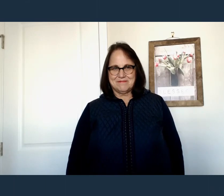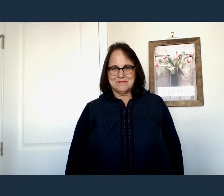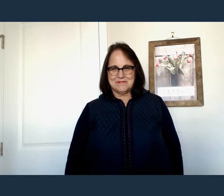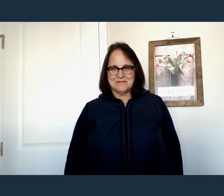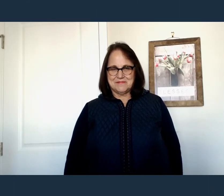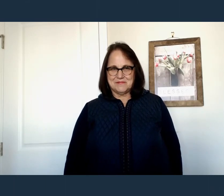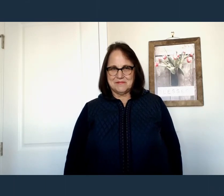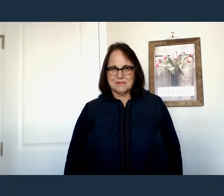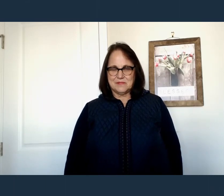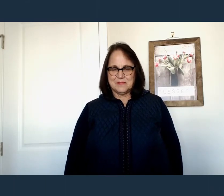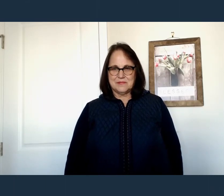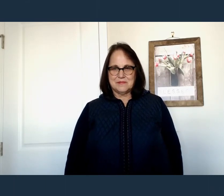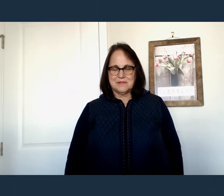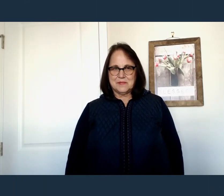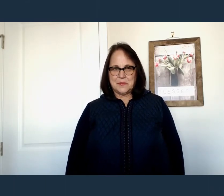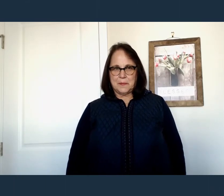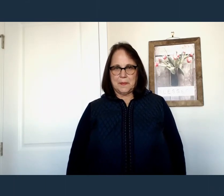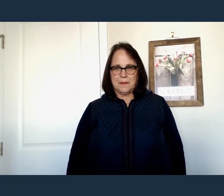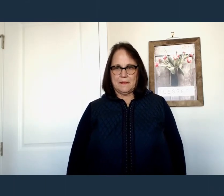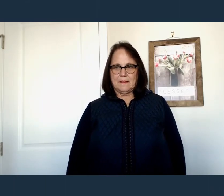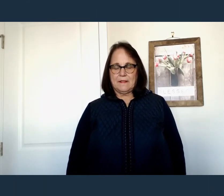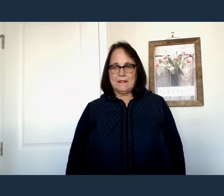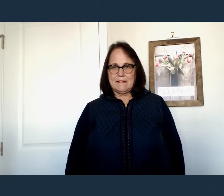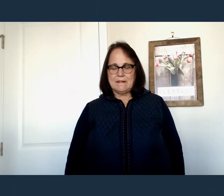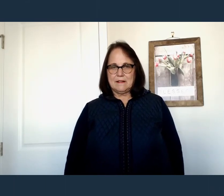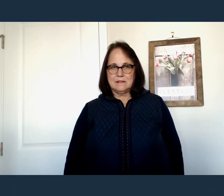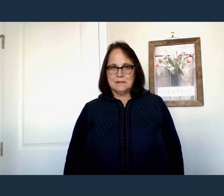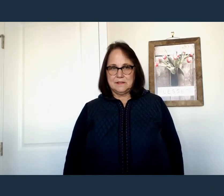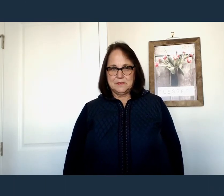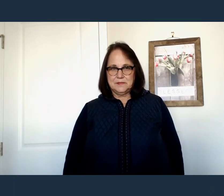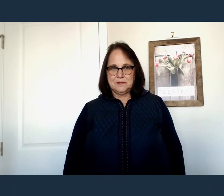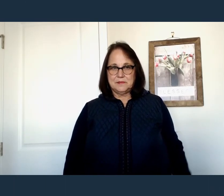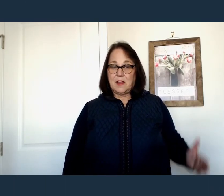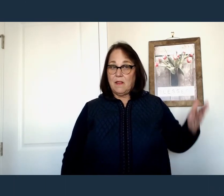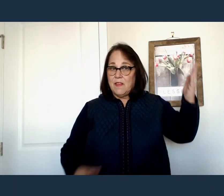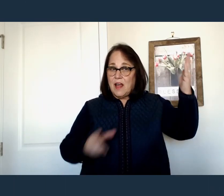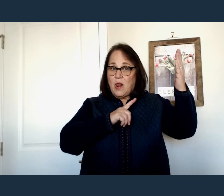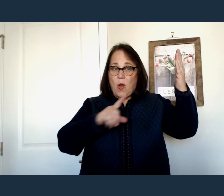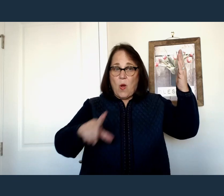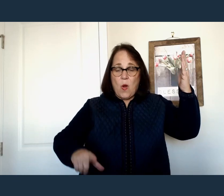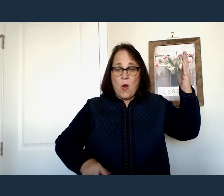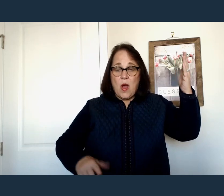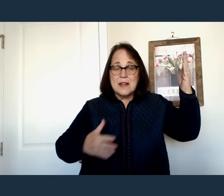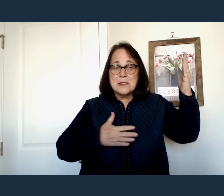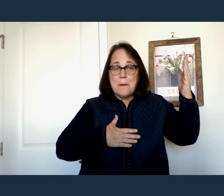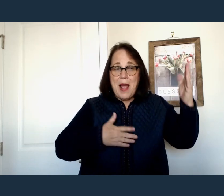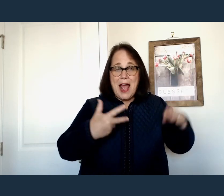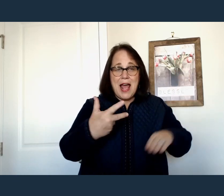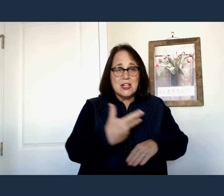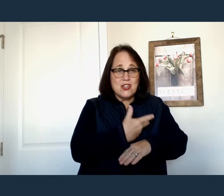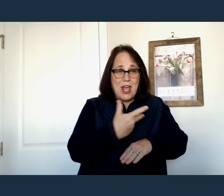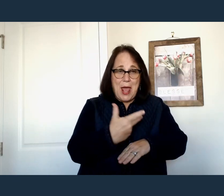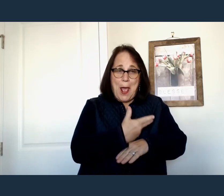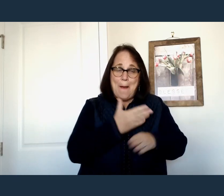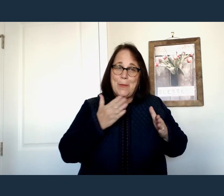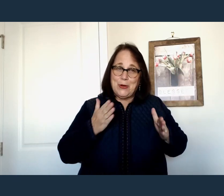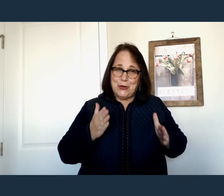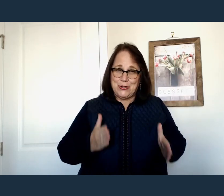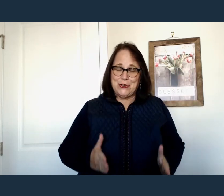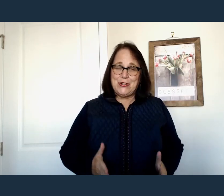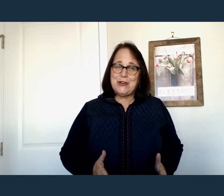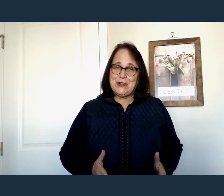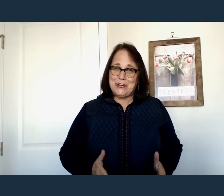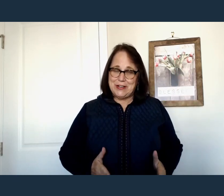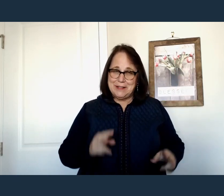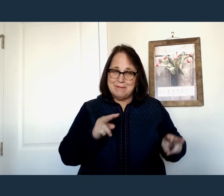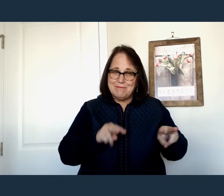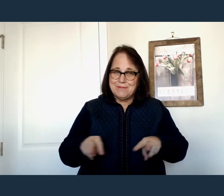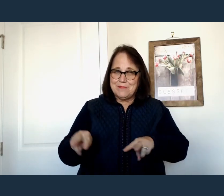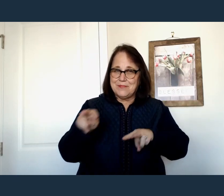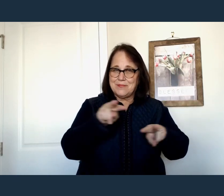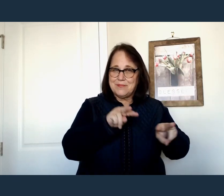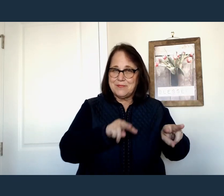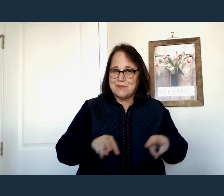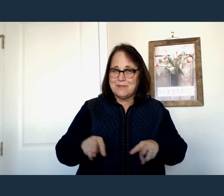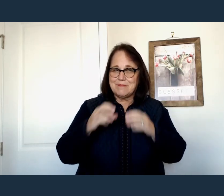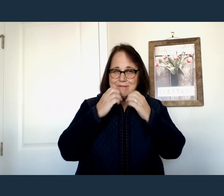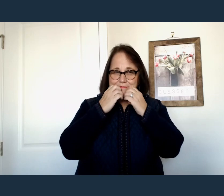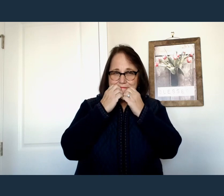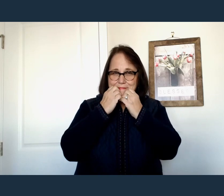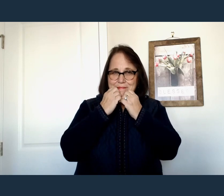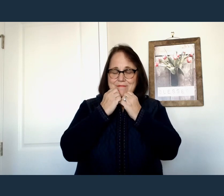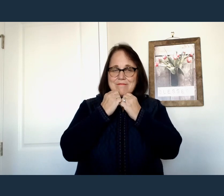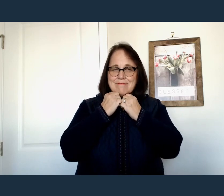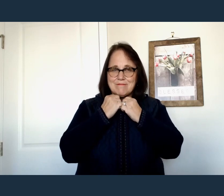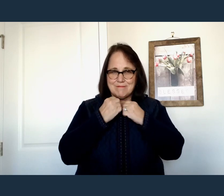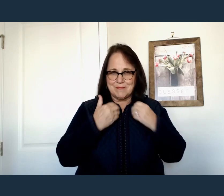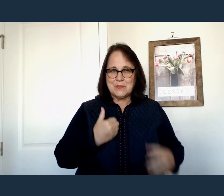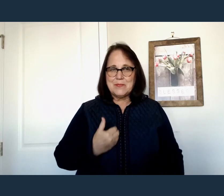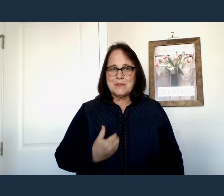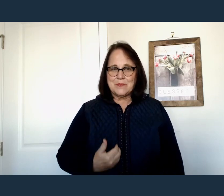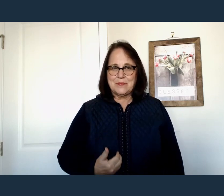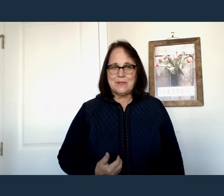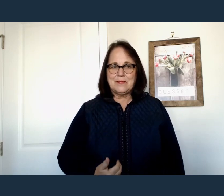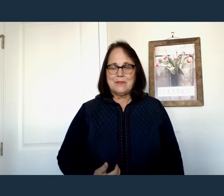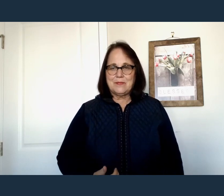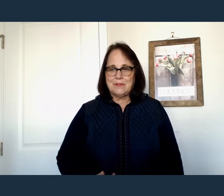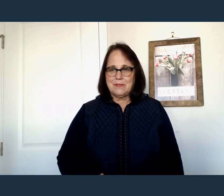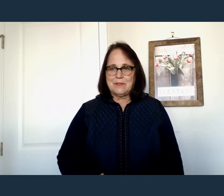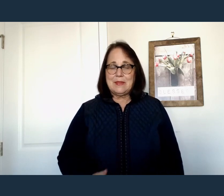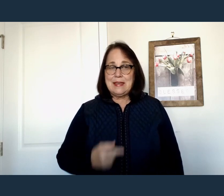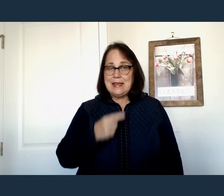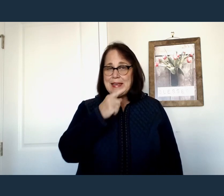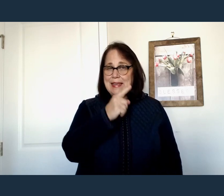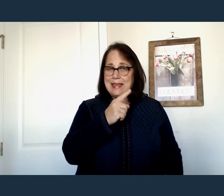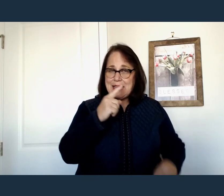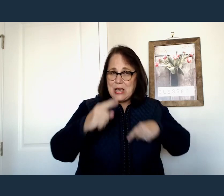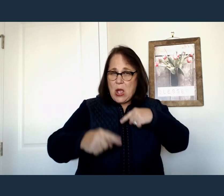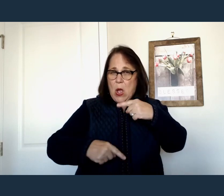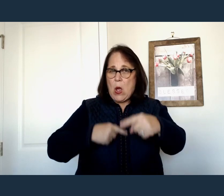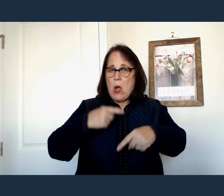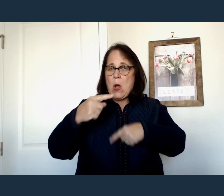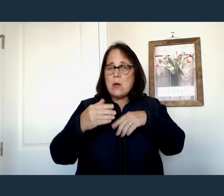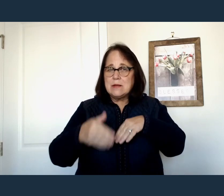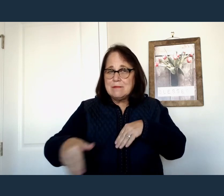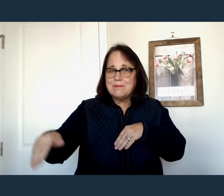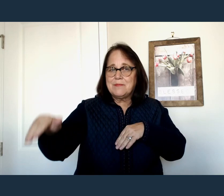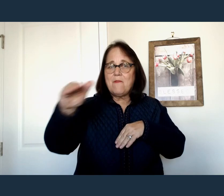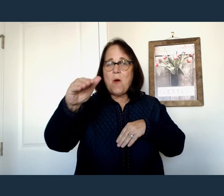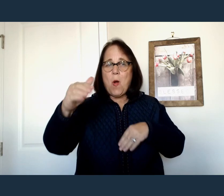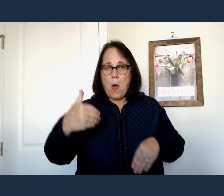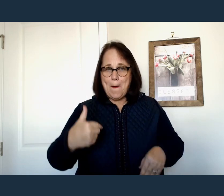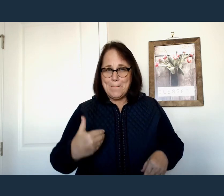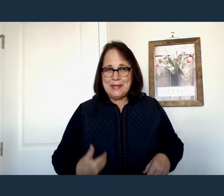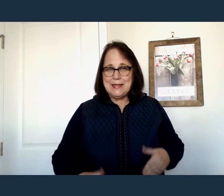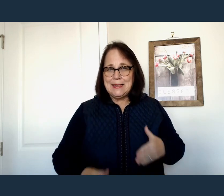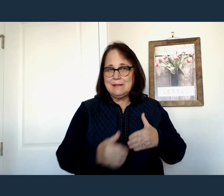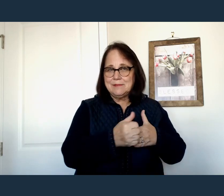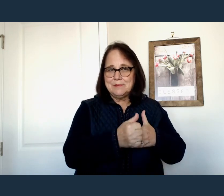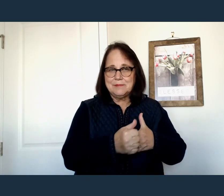The Lord is my Shepherd He goes before me